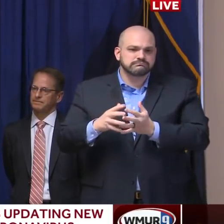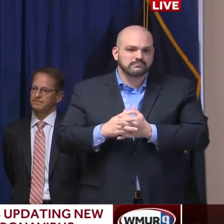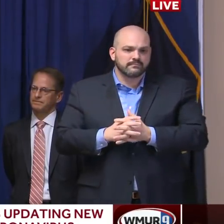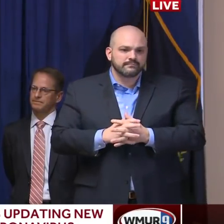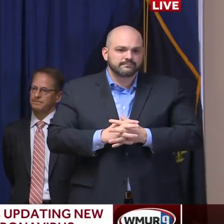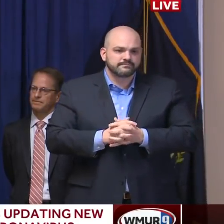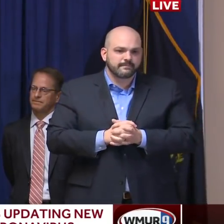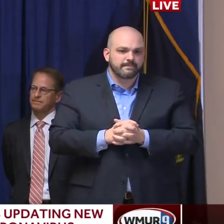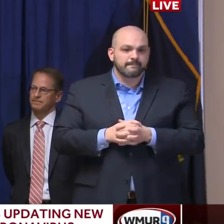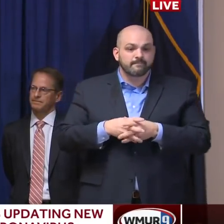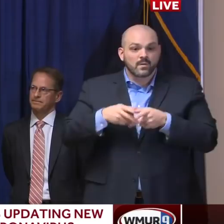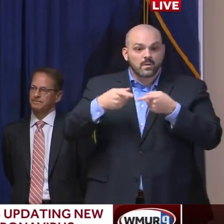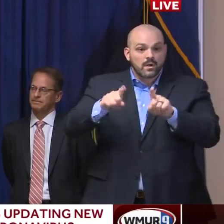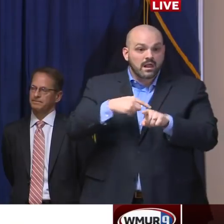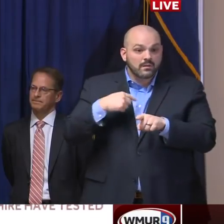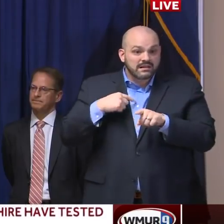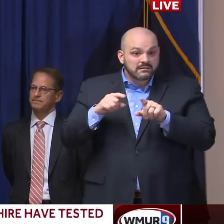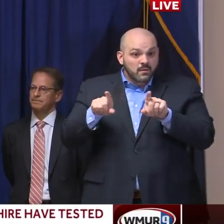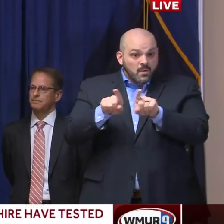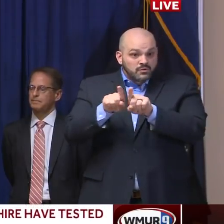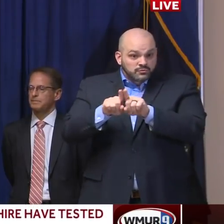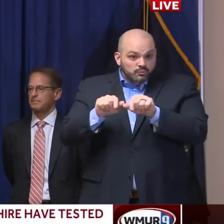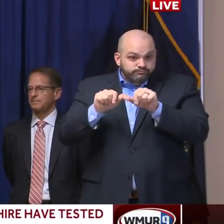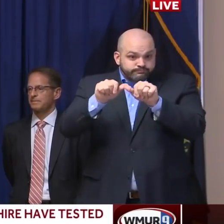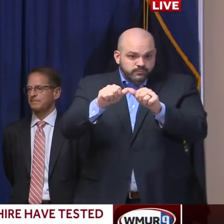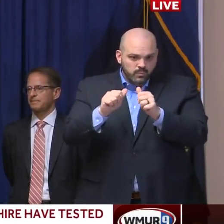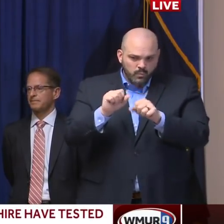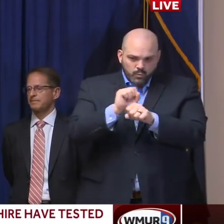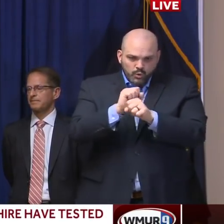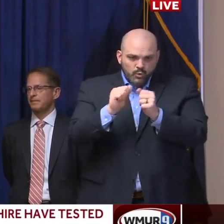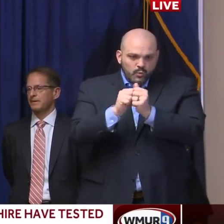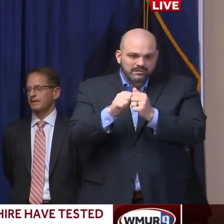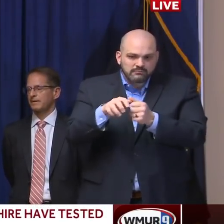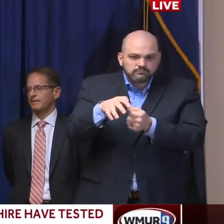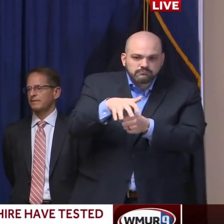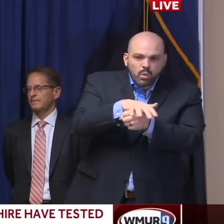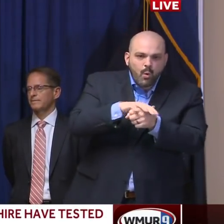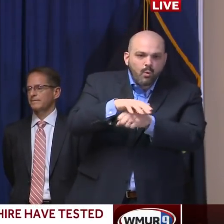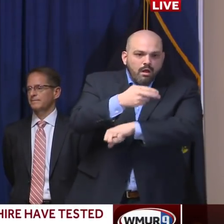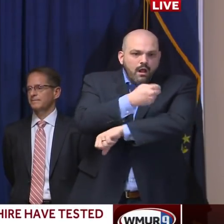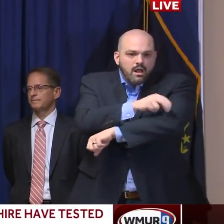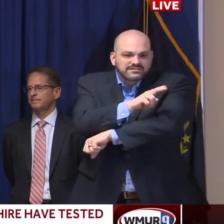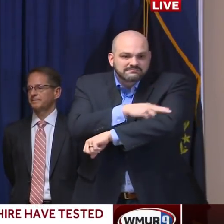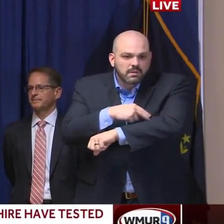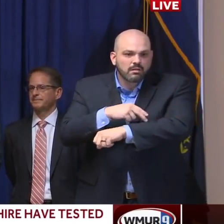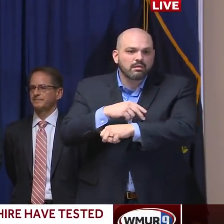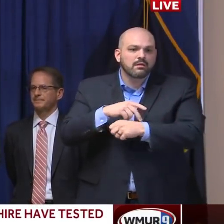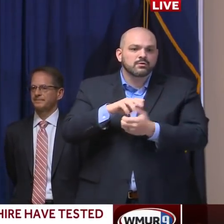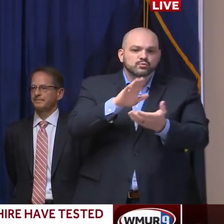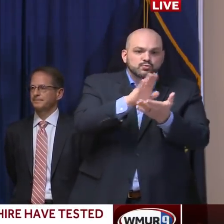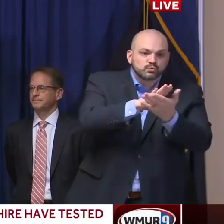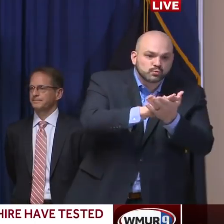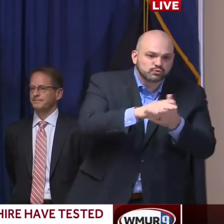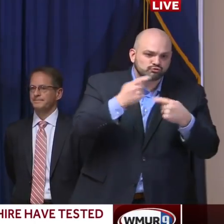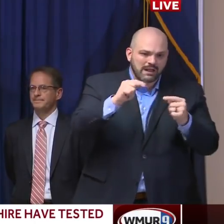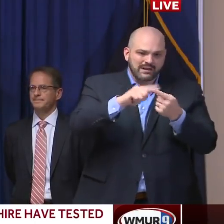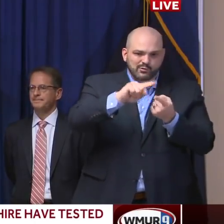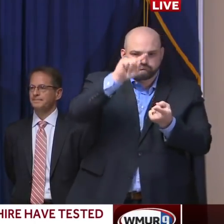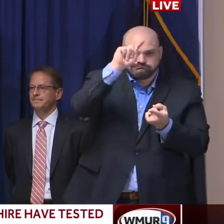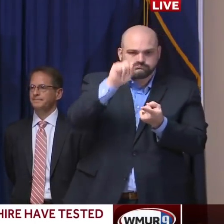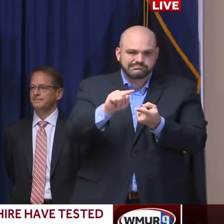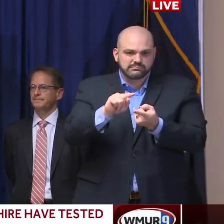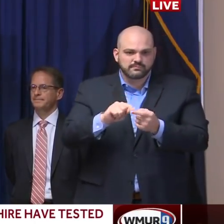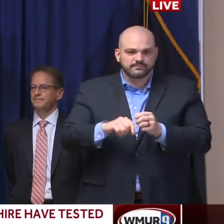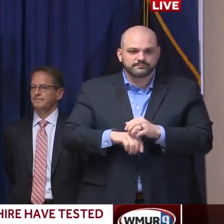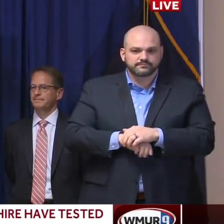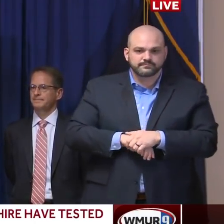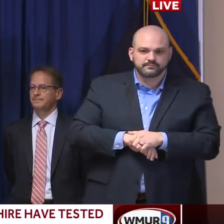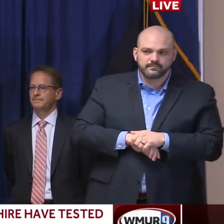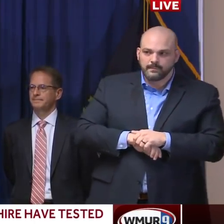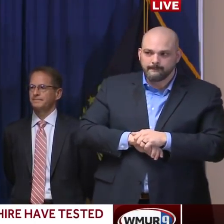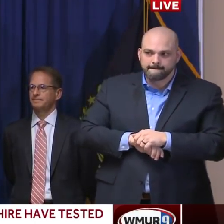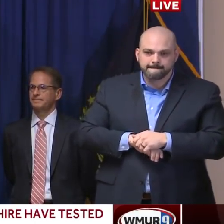WE WILL CONTINUE TO INVESTIGATE THOSE WHILE WE CONTINUE TO WORK WITH OUR LOCAL HEALTH CARE PARTNERS, SCHOOLS, HEALTH CARE PROVIDERS TO TRY TO MITIGATE THE IMPACT OF THIS VIRUS.